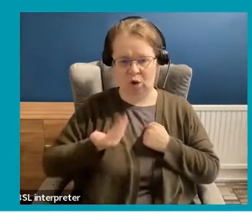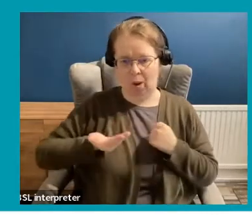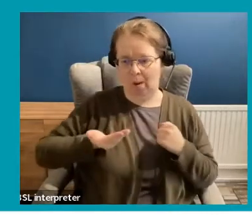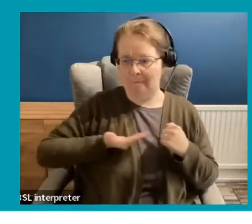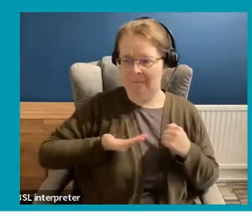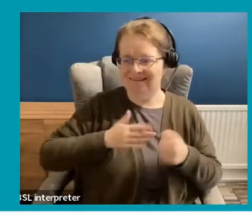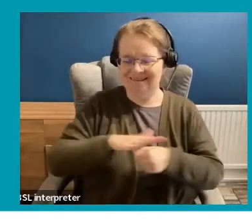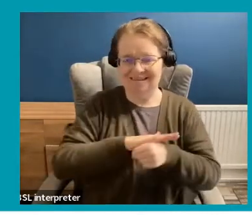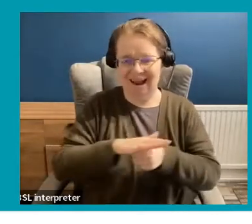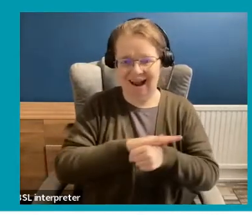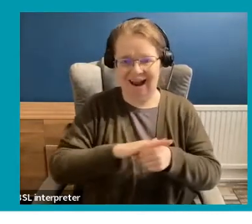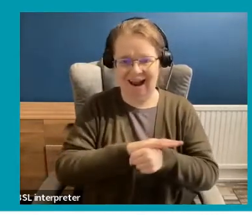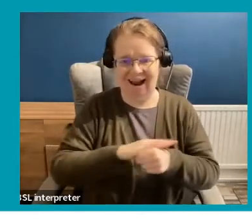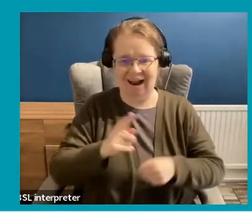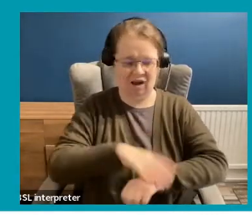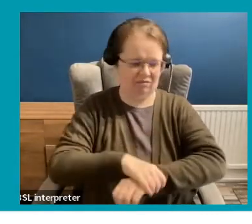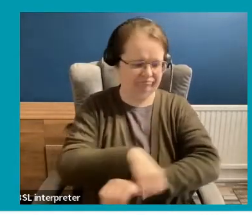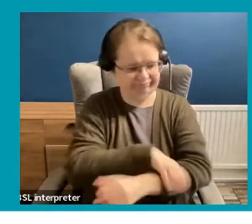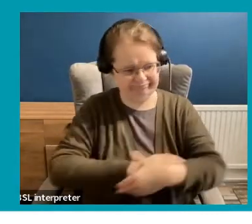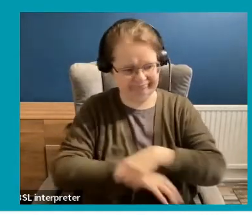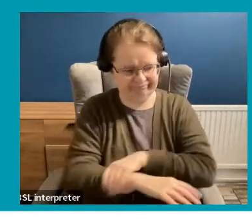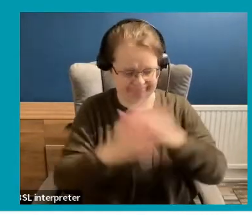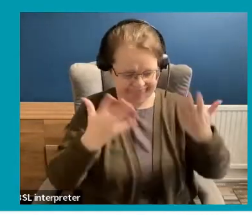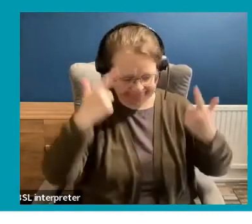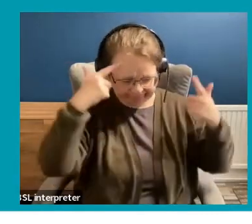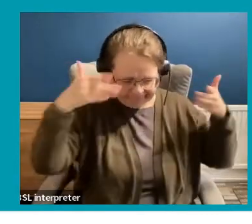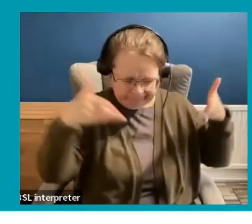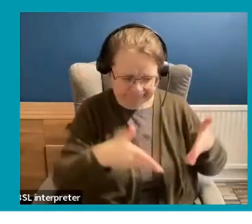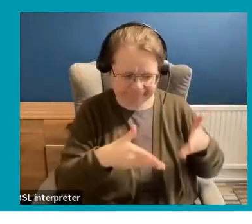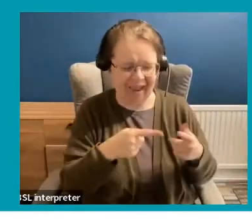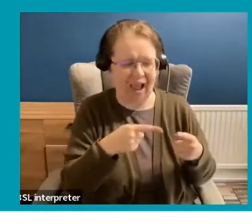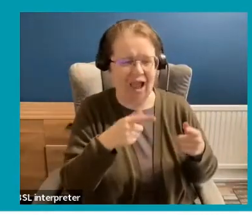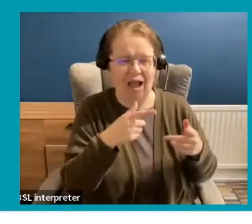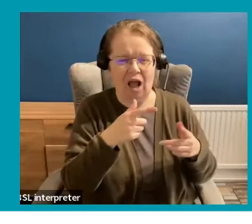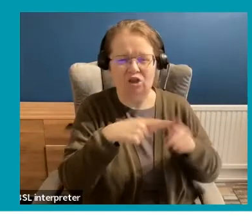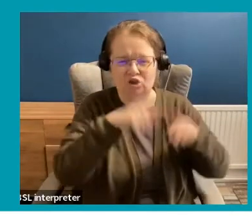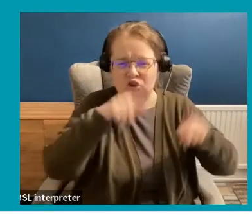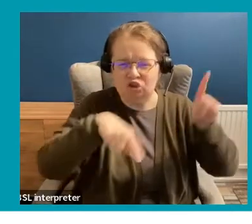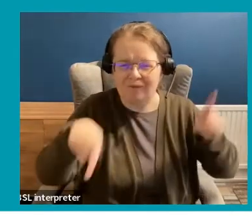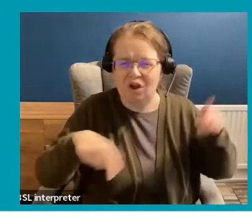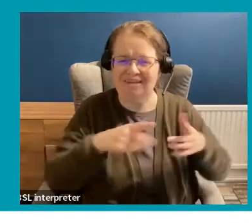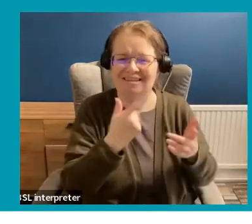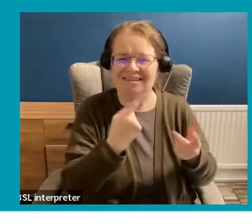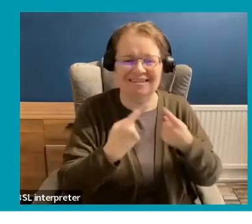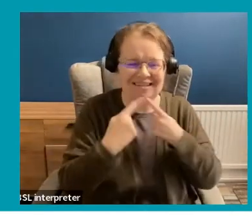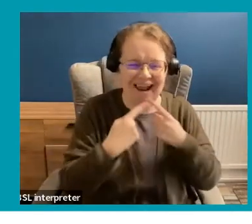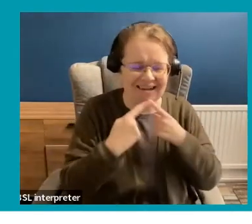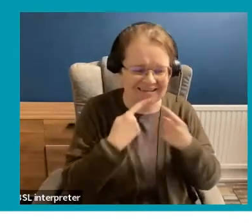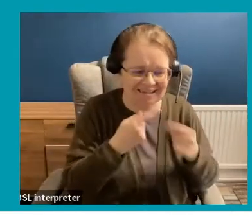Getting your hands on a diversity, data and making sense of that data and then creating a strategy